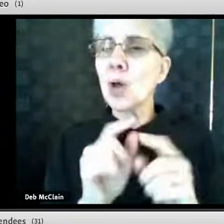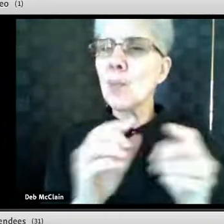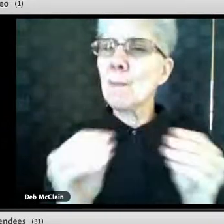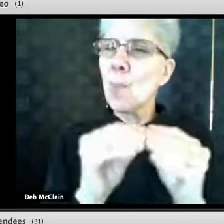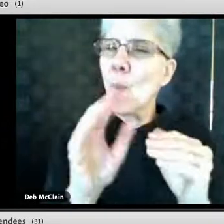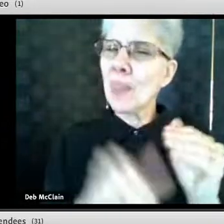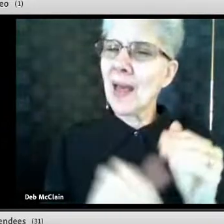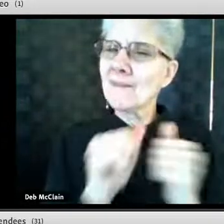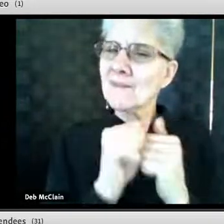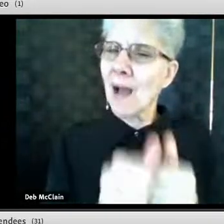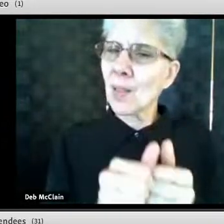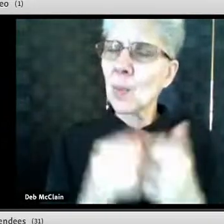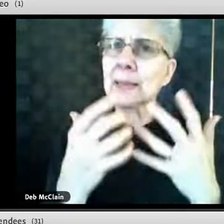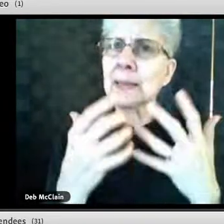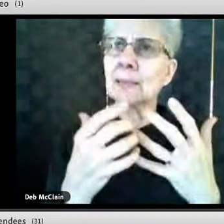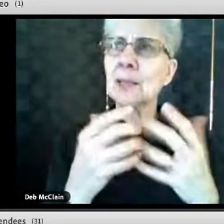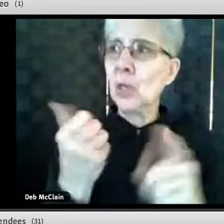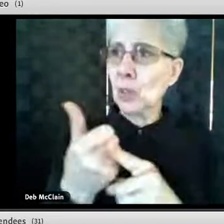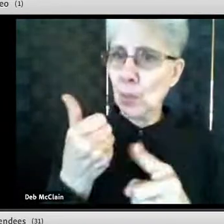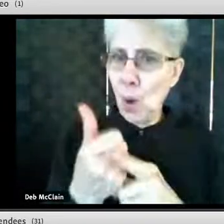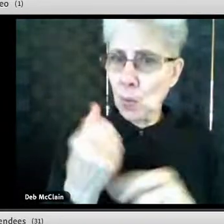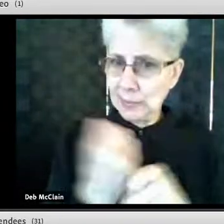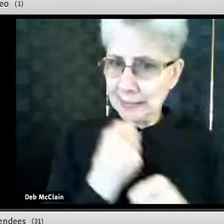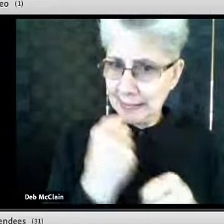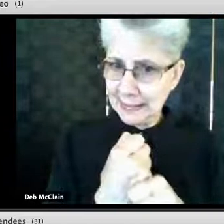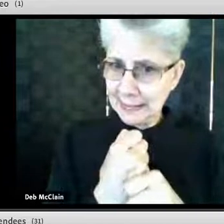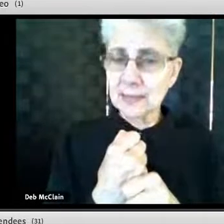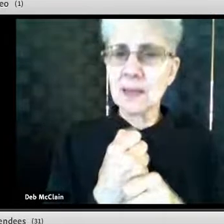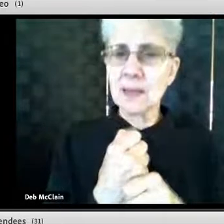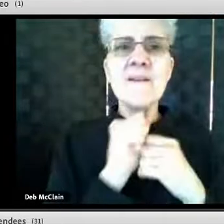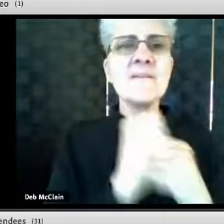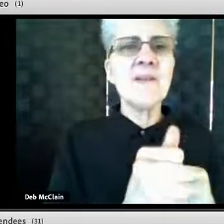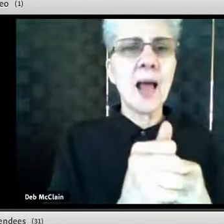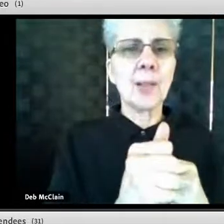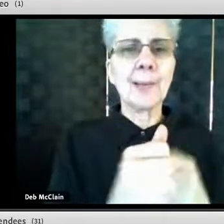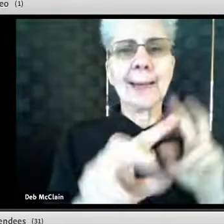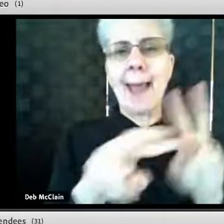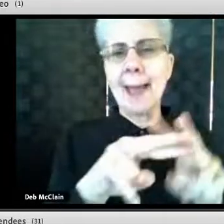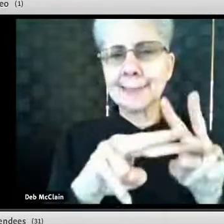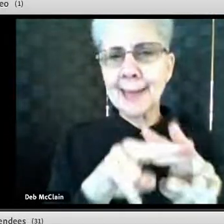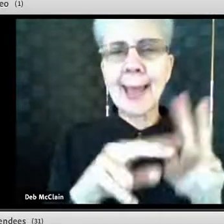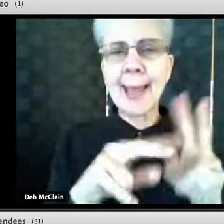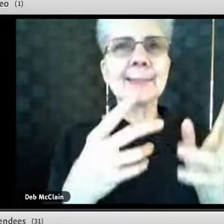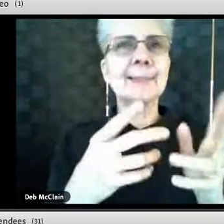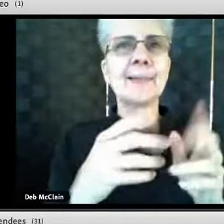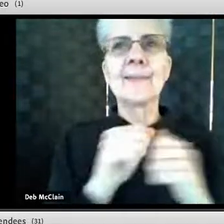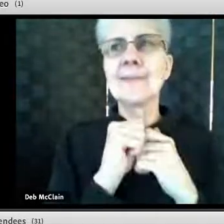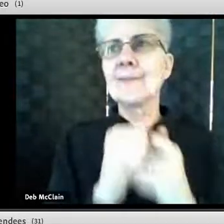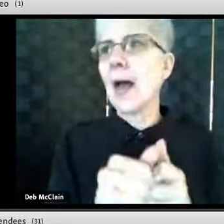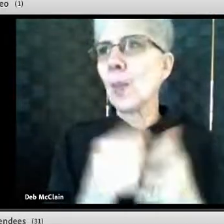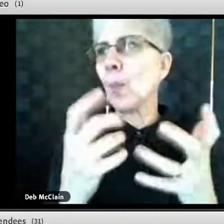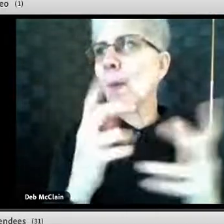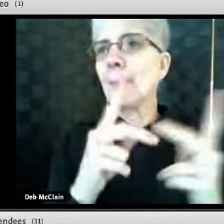So also, beyond following just your own statistics, following hashtags,